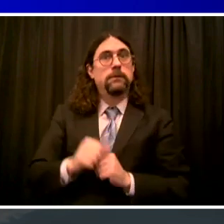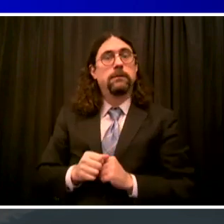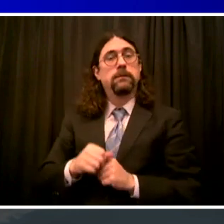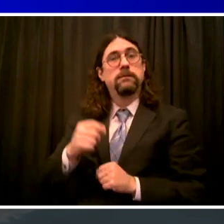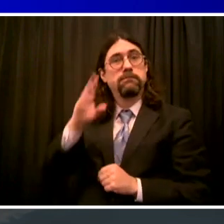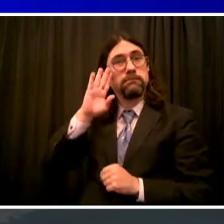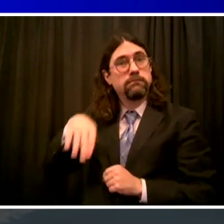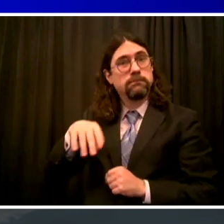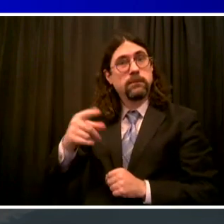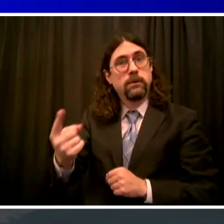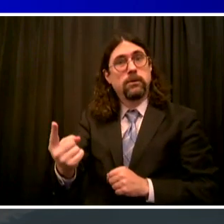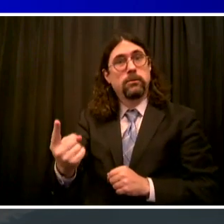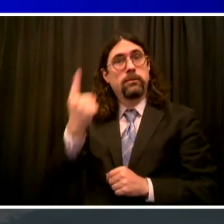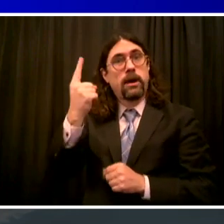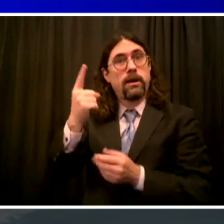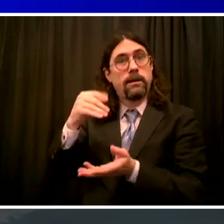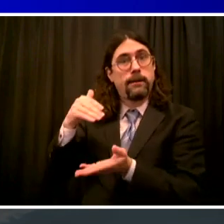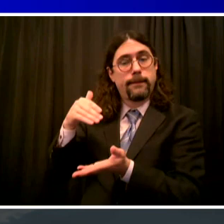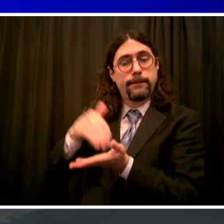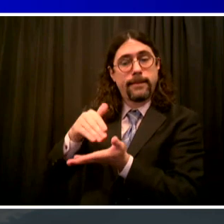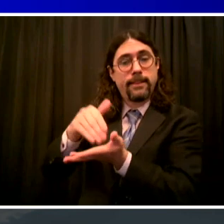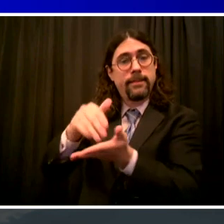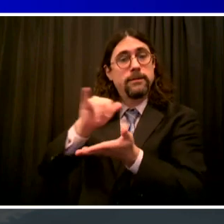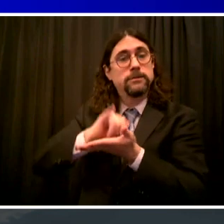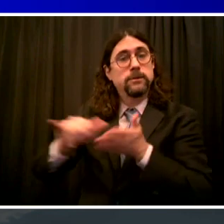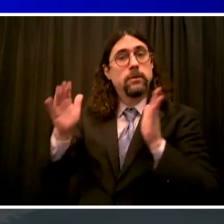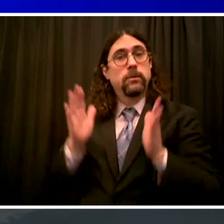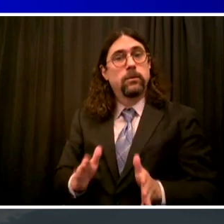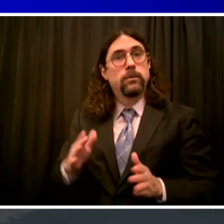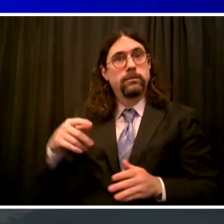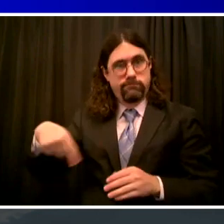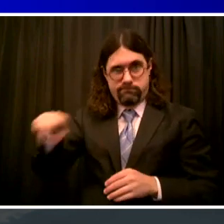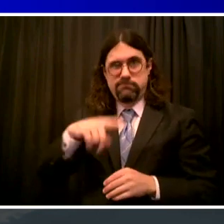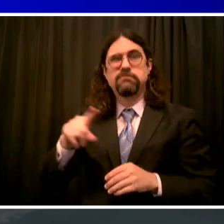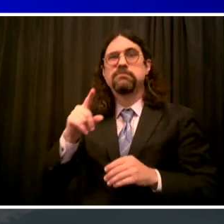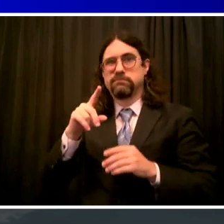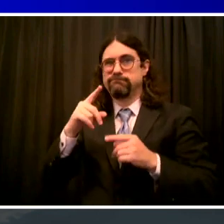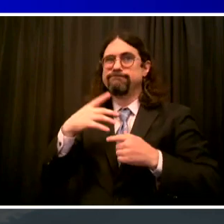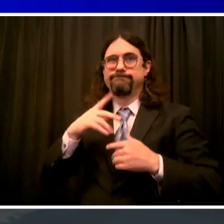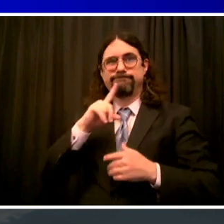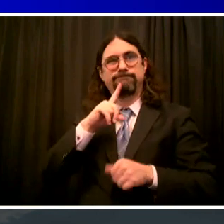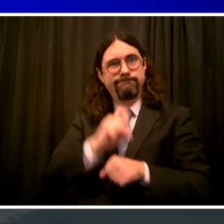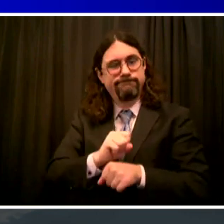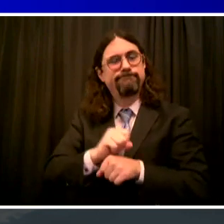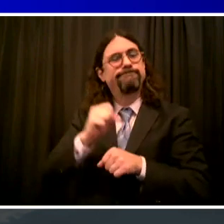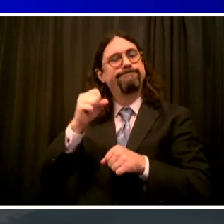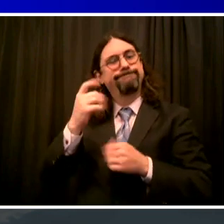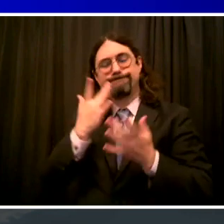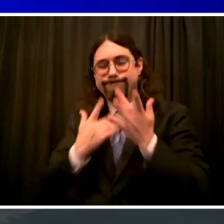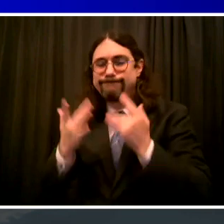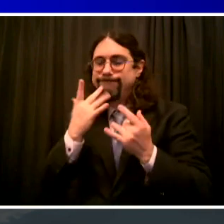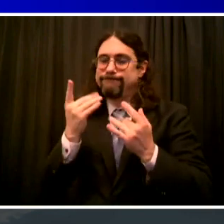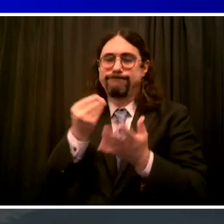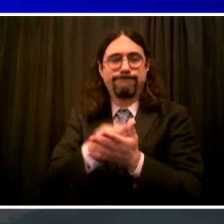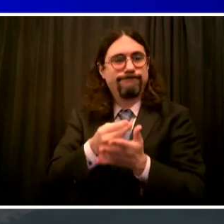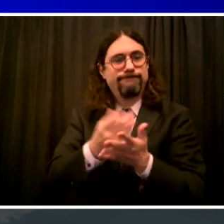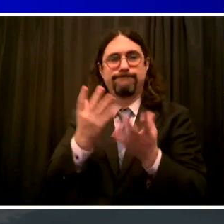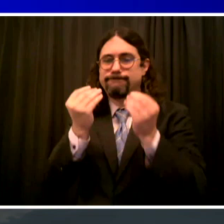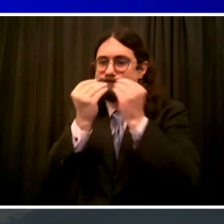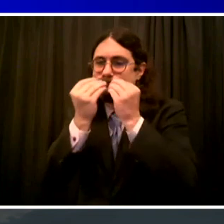NEW YORKERS WERE FOOD INSECURE. THAT MEANS THEY WERE HUNGRYO SME PART OF THE YEAR. NOW, WE THINK THAT NUERMB IS 2 MILLION MORE.